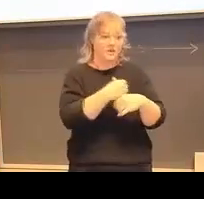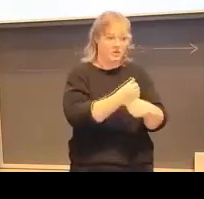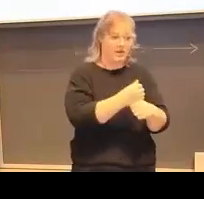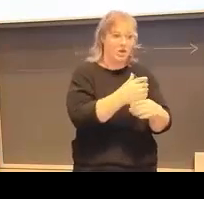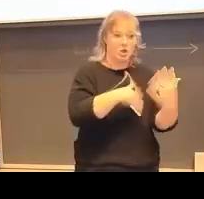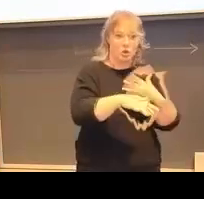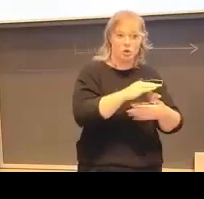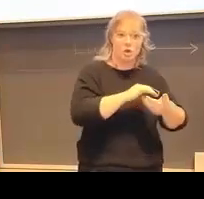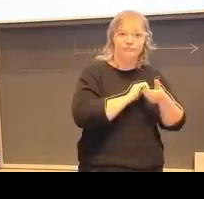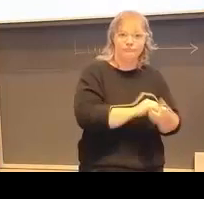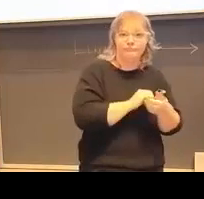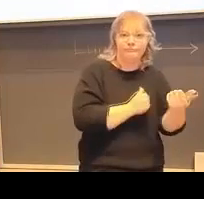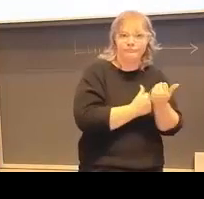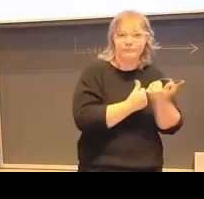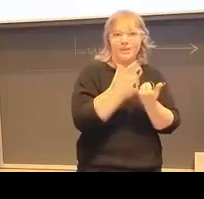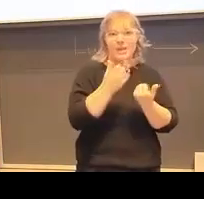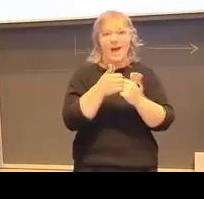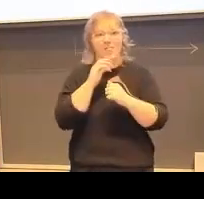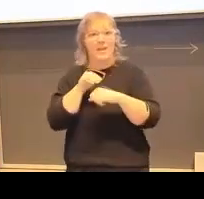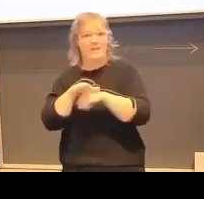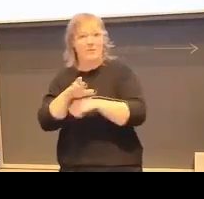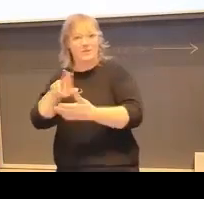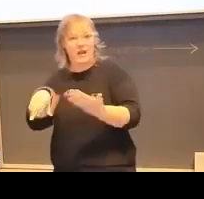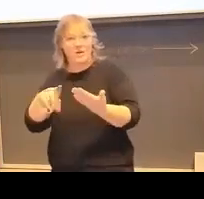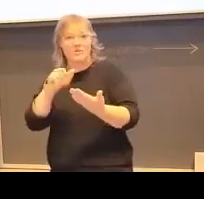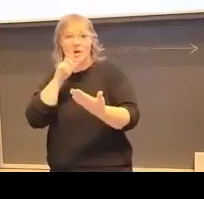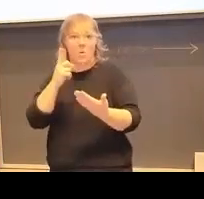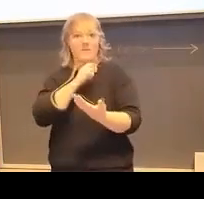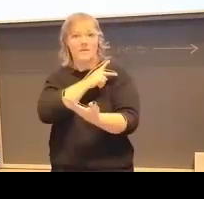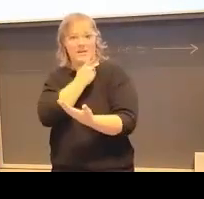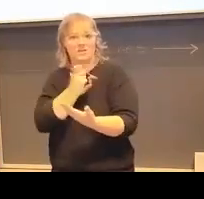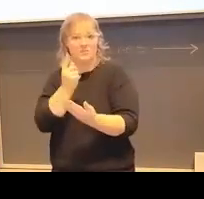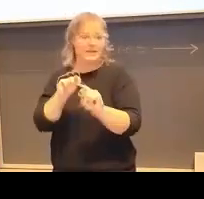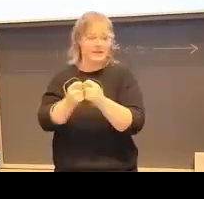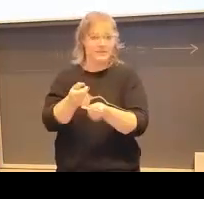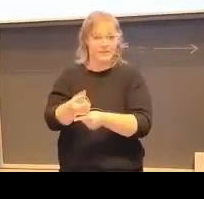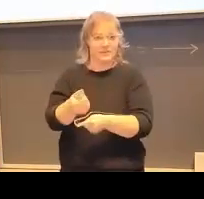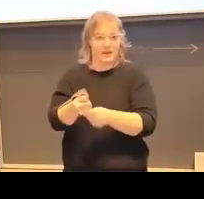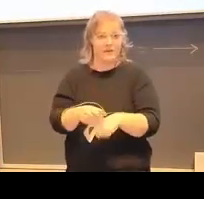and how that influences outcomes not only for the patients but for the teams themselves in 2016 we